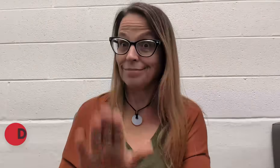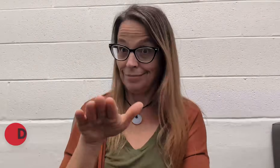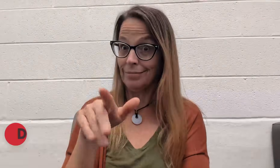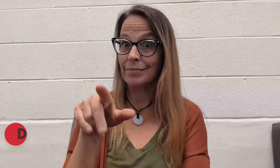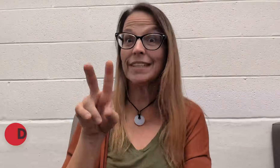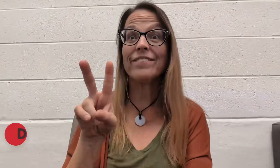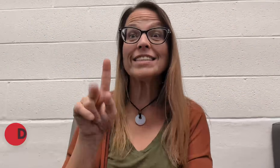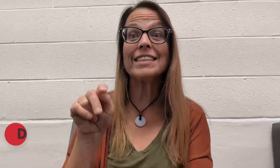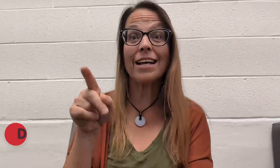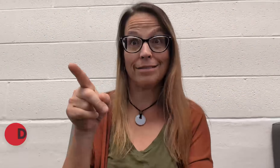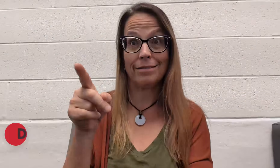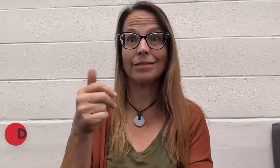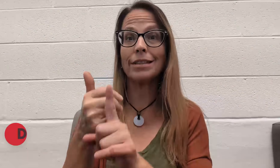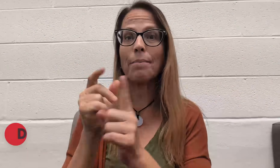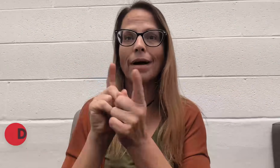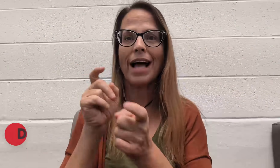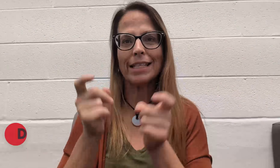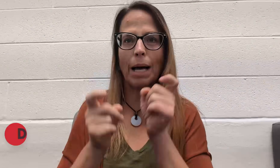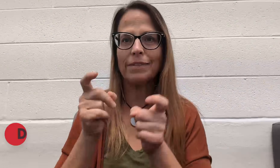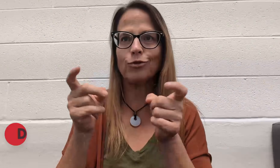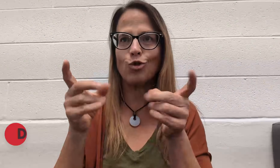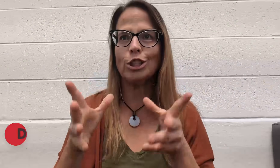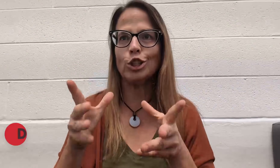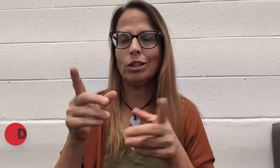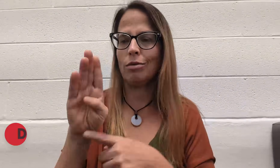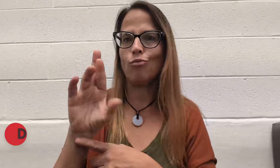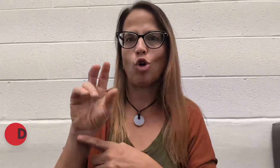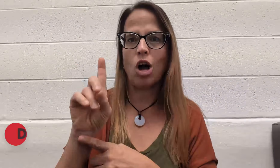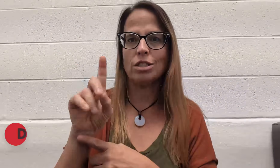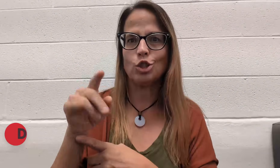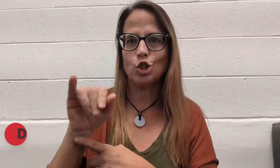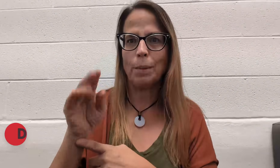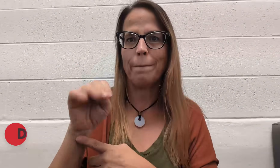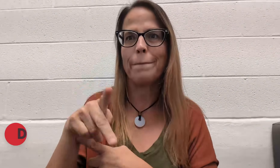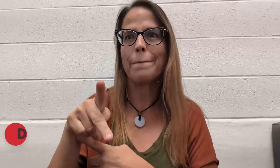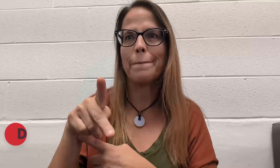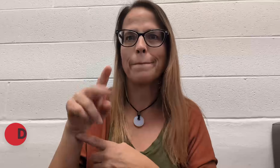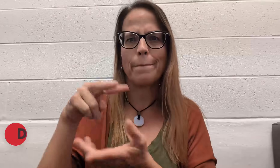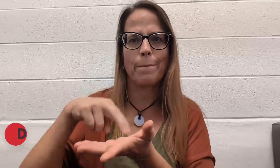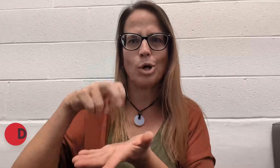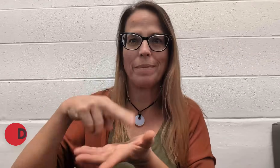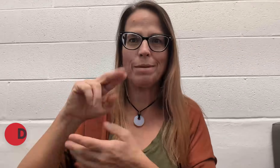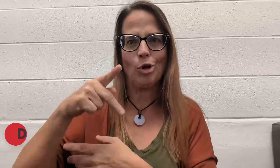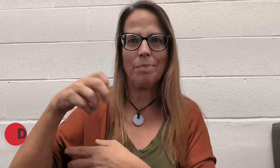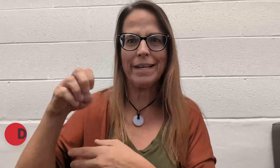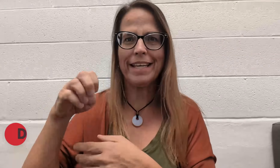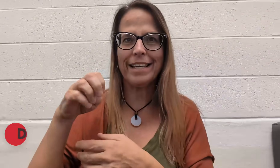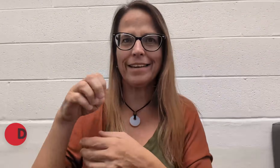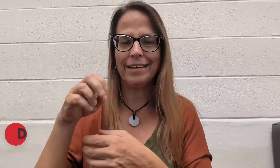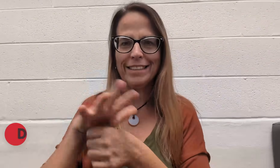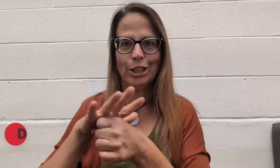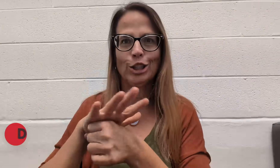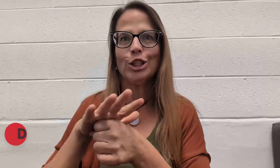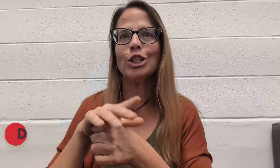Vicente Teng met the Adaptive Director at the Broad Jump Burpee station,